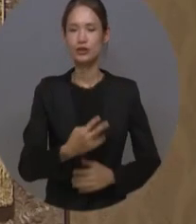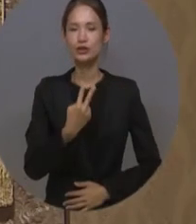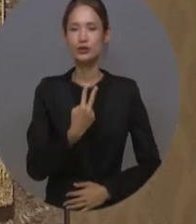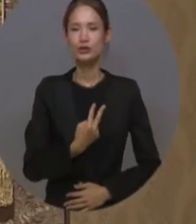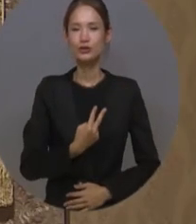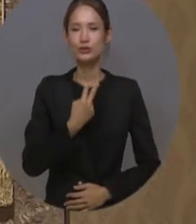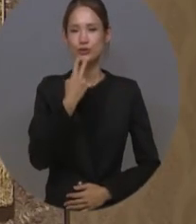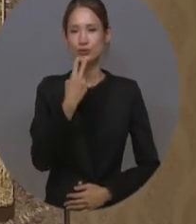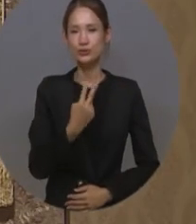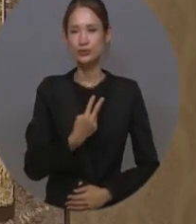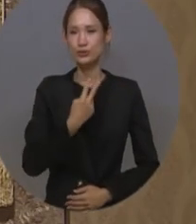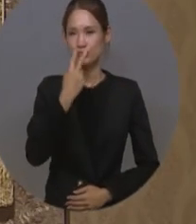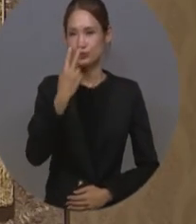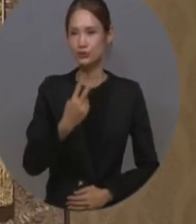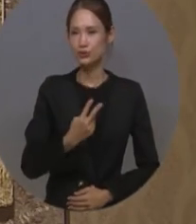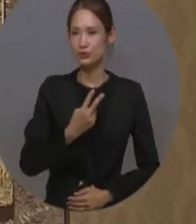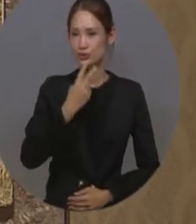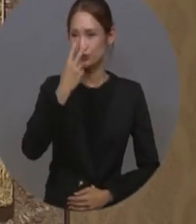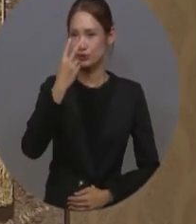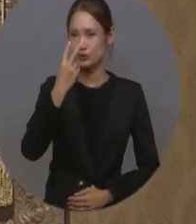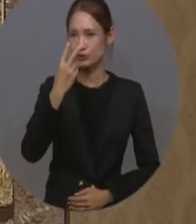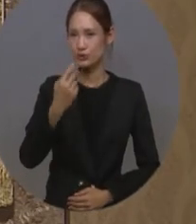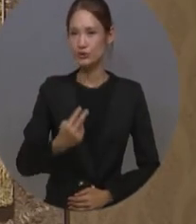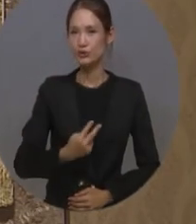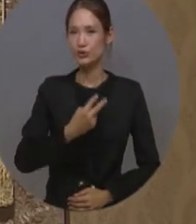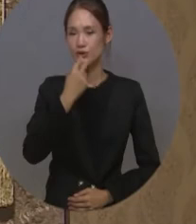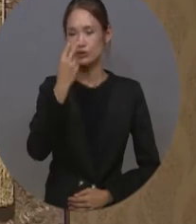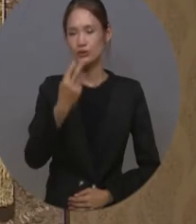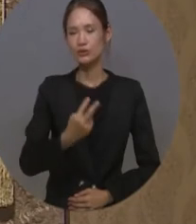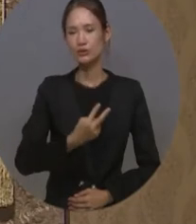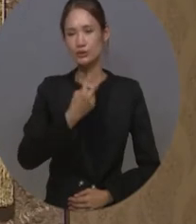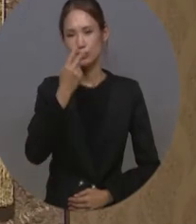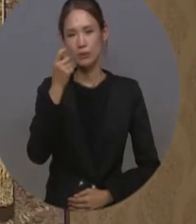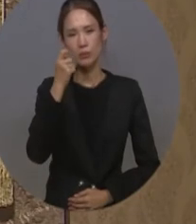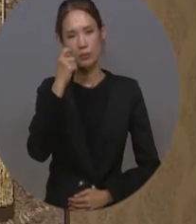But there are surprisingly many people who can't breathe while sleeping